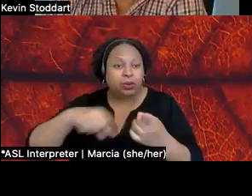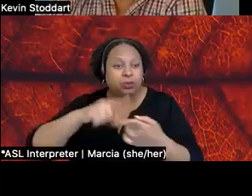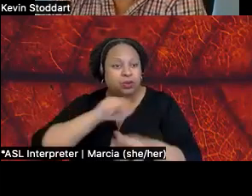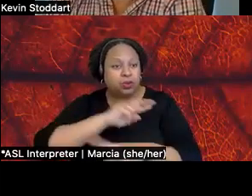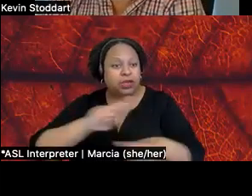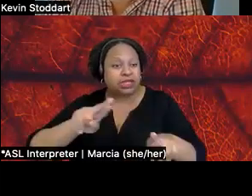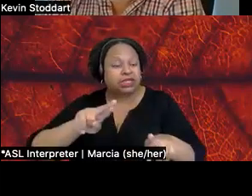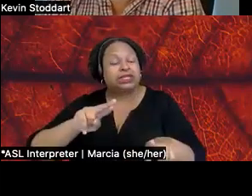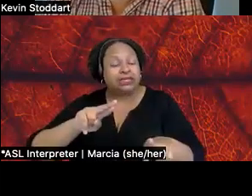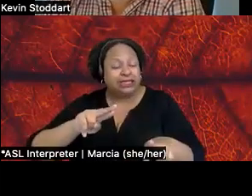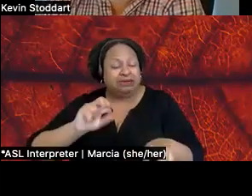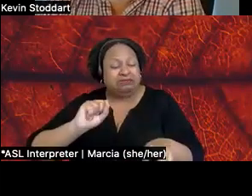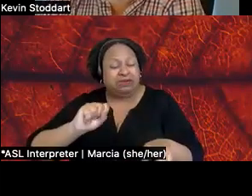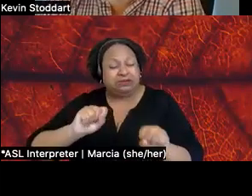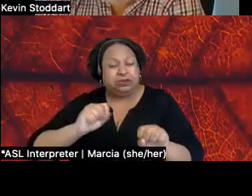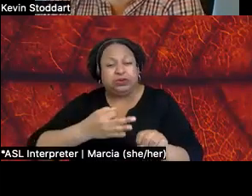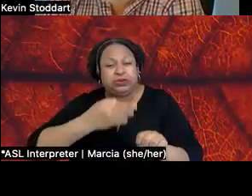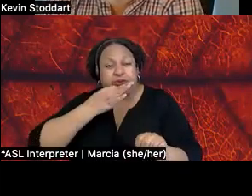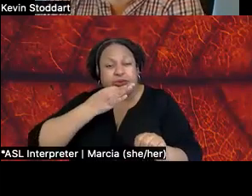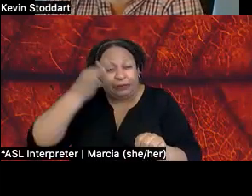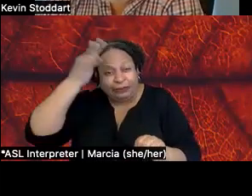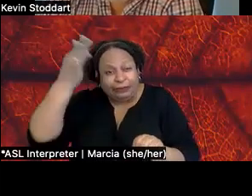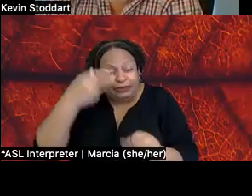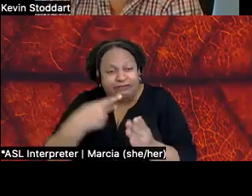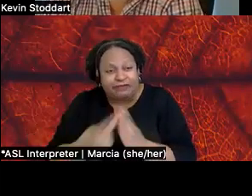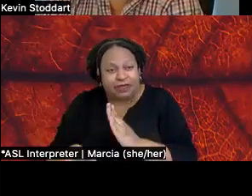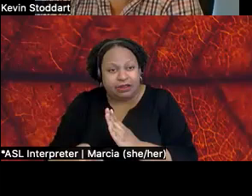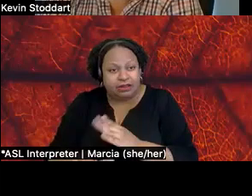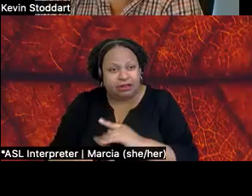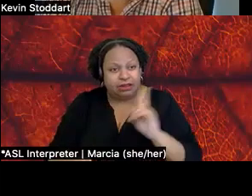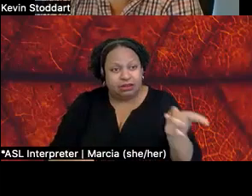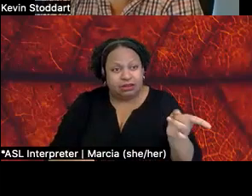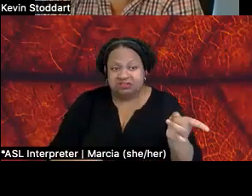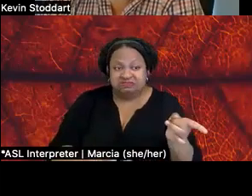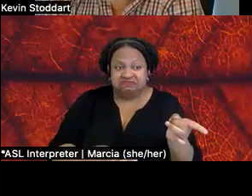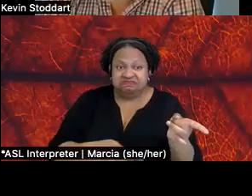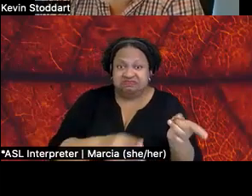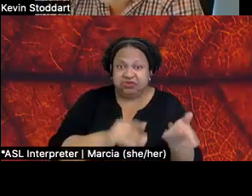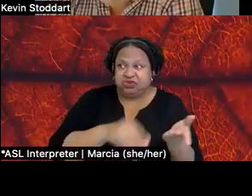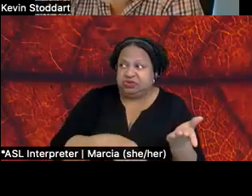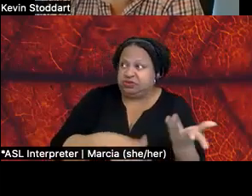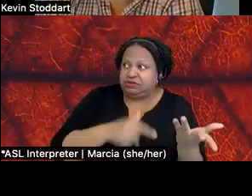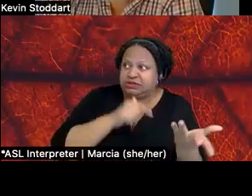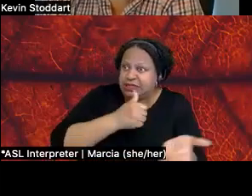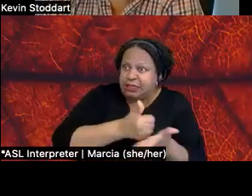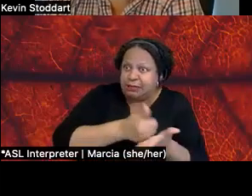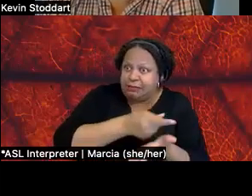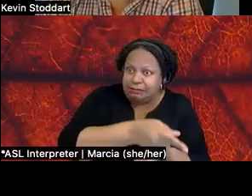And that is not a setting the student up for success or the program up for success.